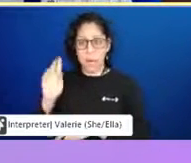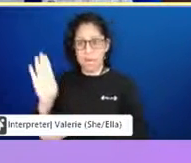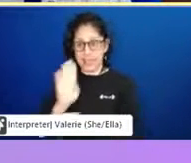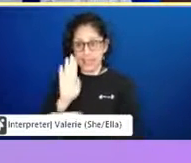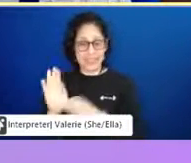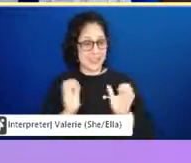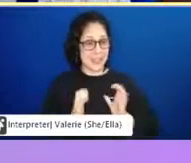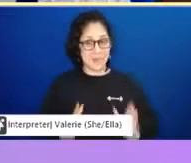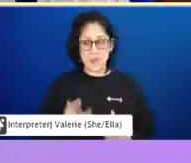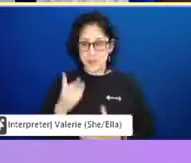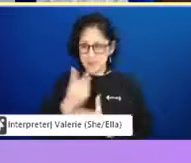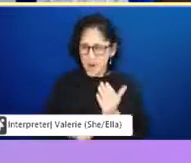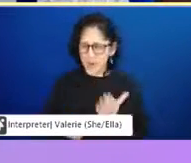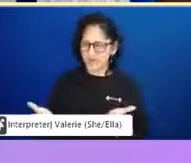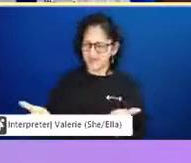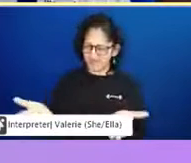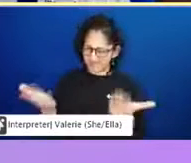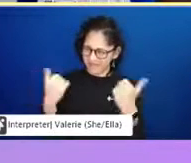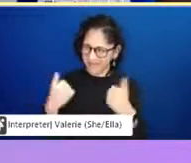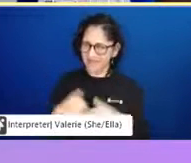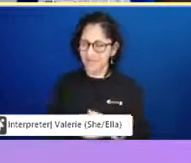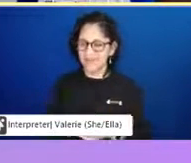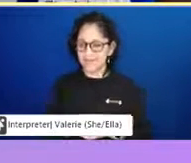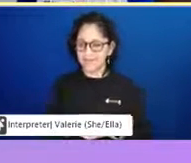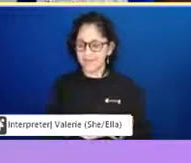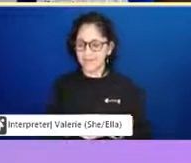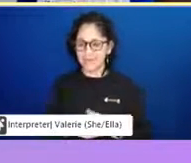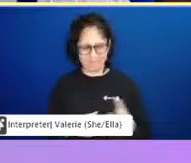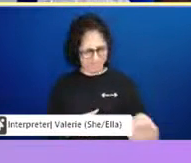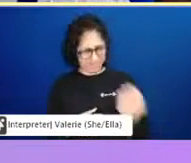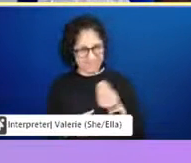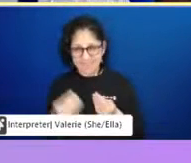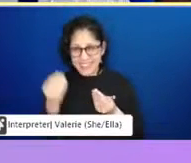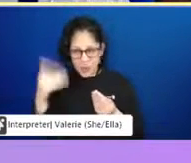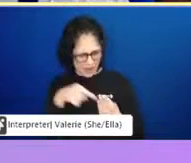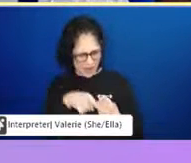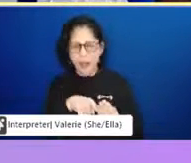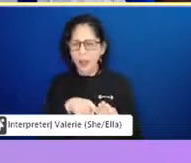share this information with us can help us learn how to develop more tools and